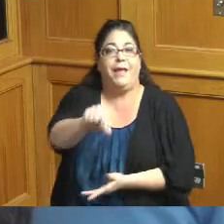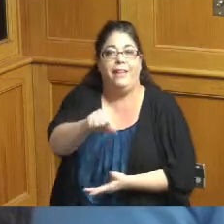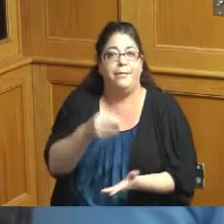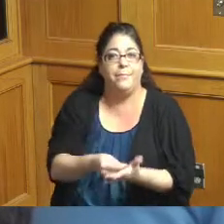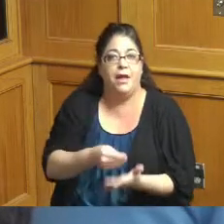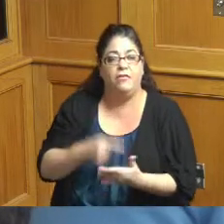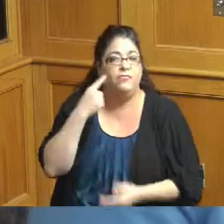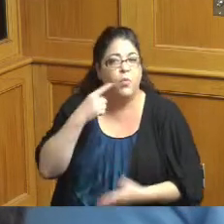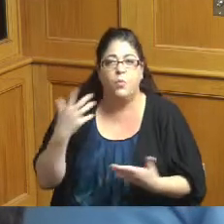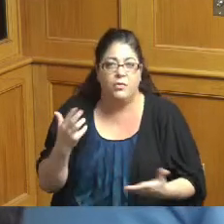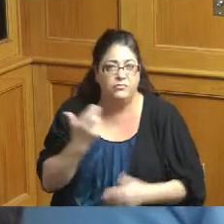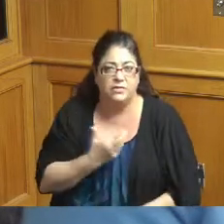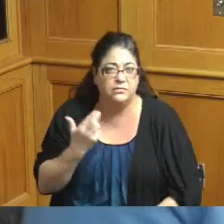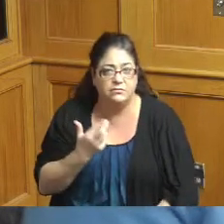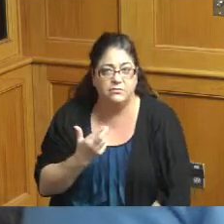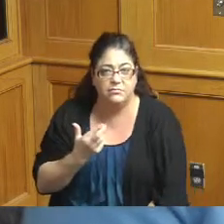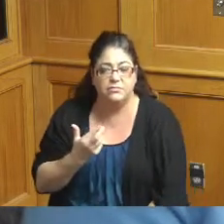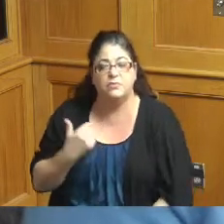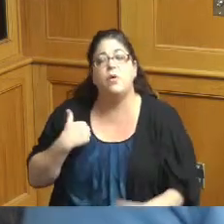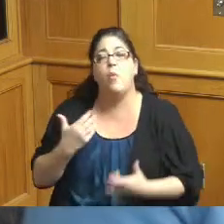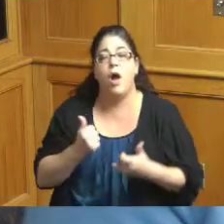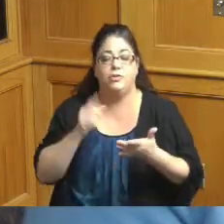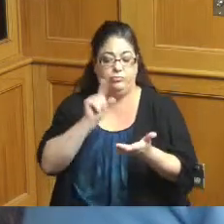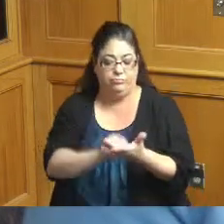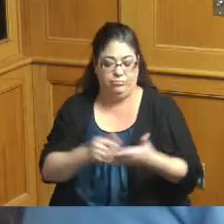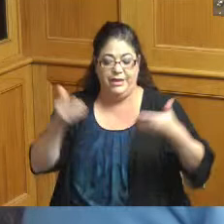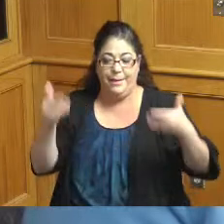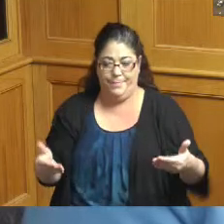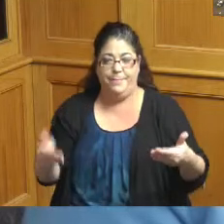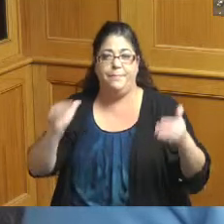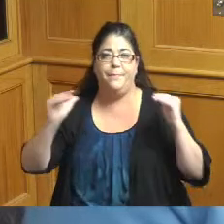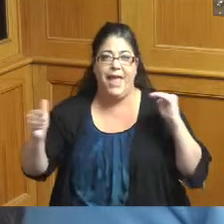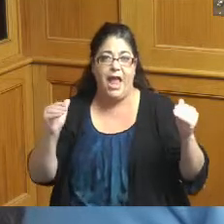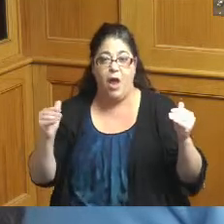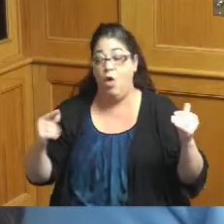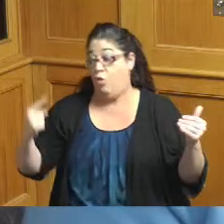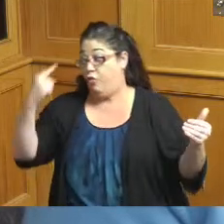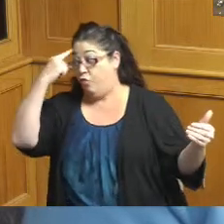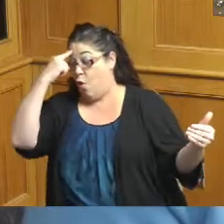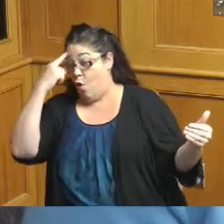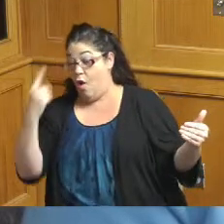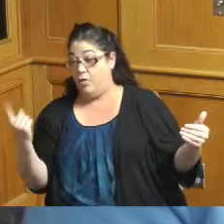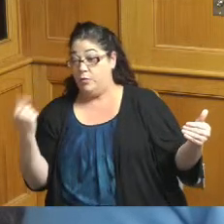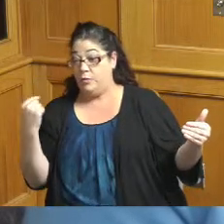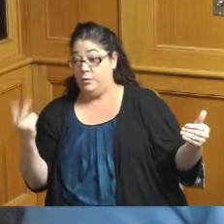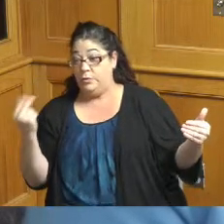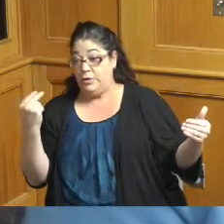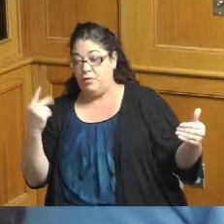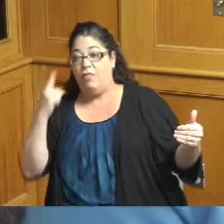do want to look at the comparison dock between what we thought we would have projected wise